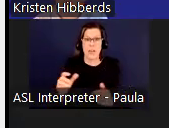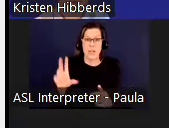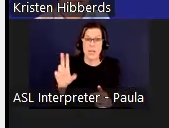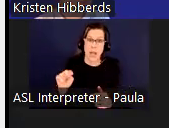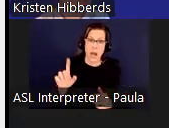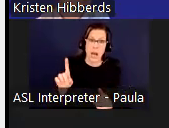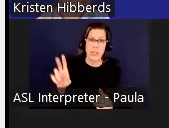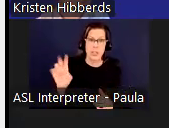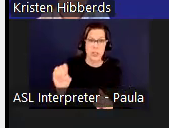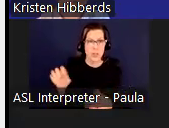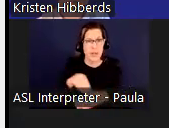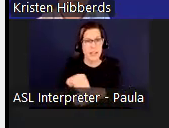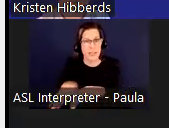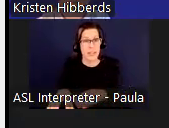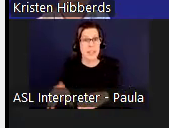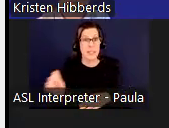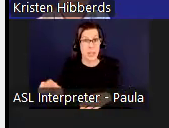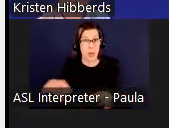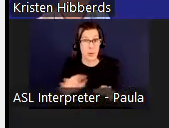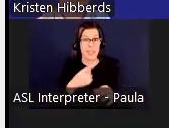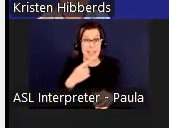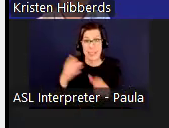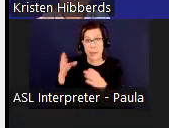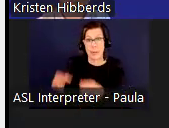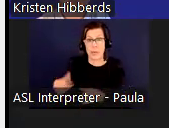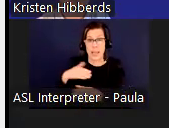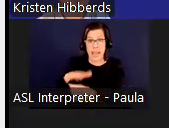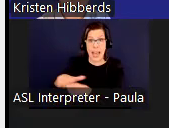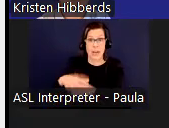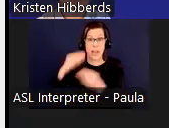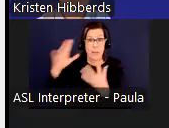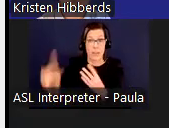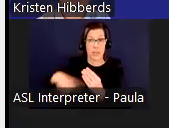So that it reads informed choice means an individual has adequate information about